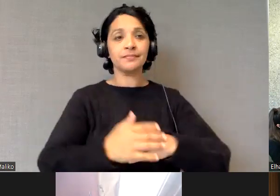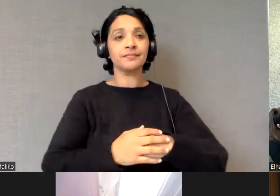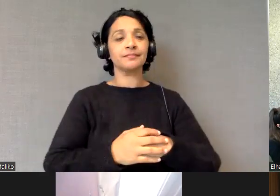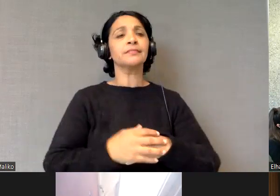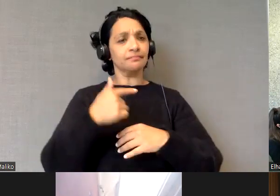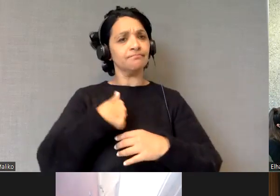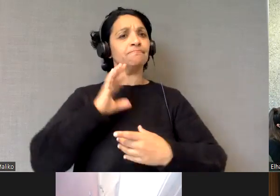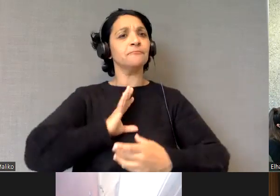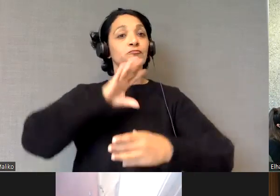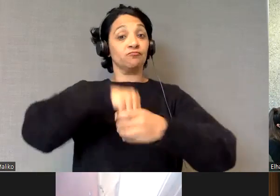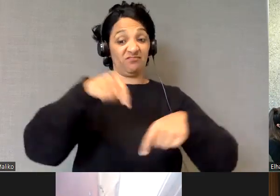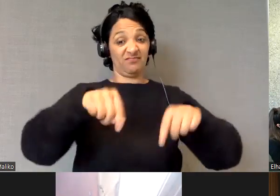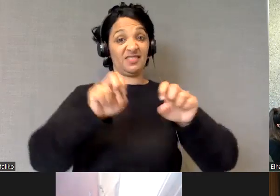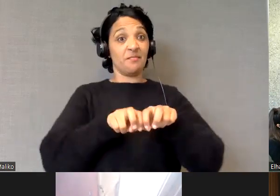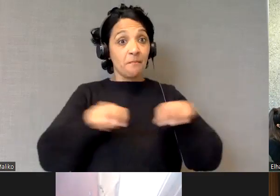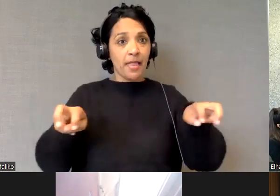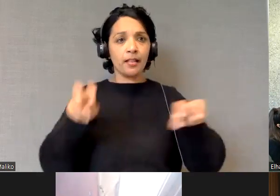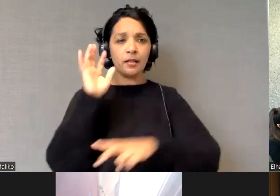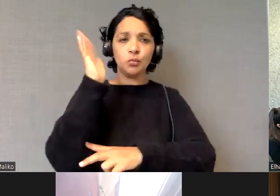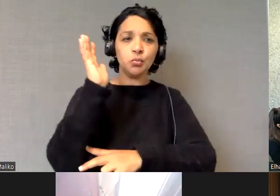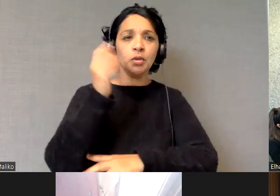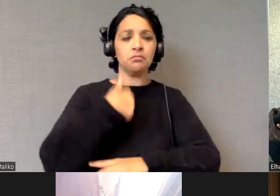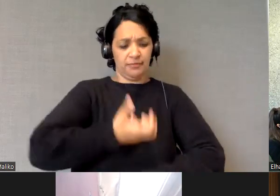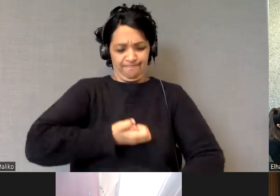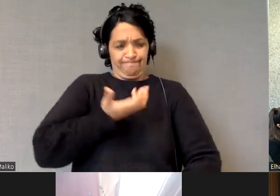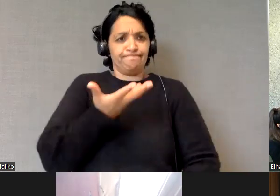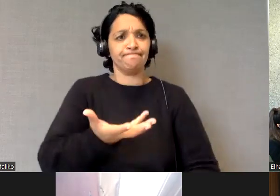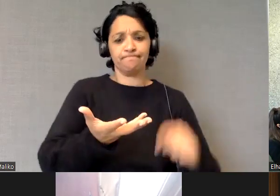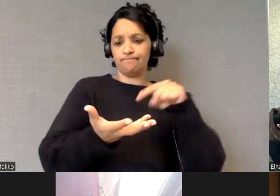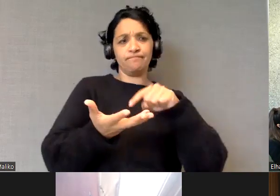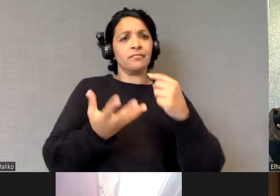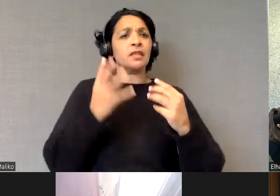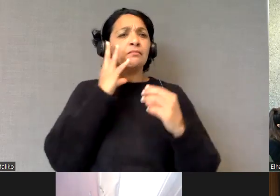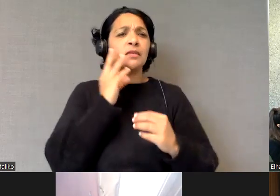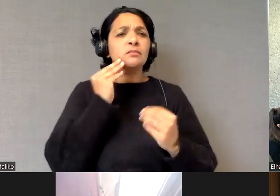panel, to share the experience of women with disabilities in armed conflicts.